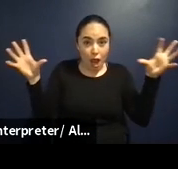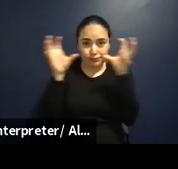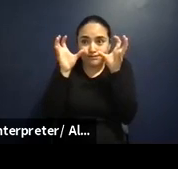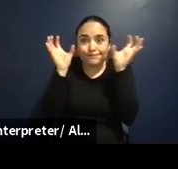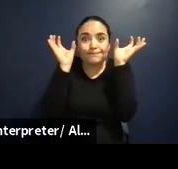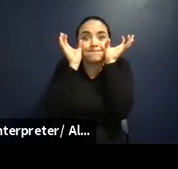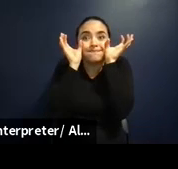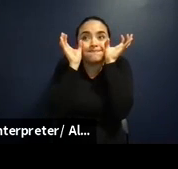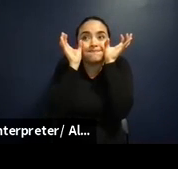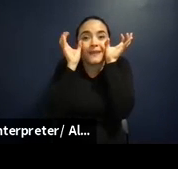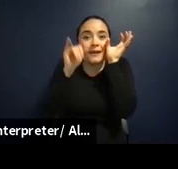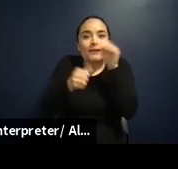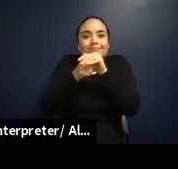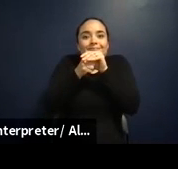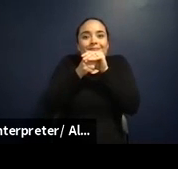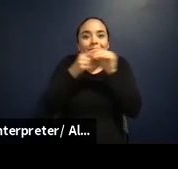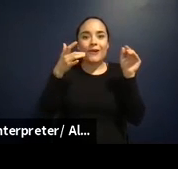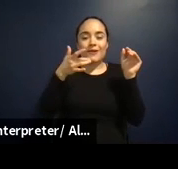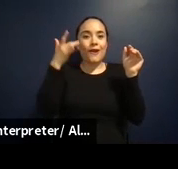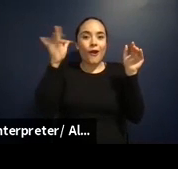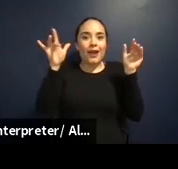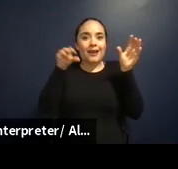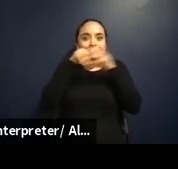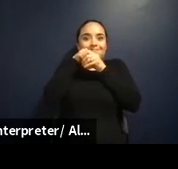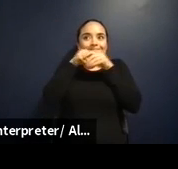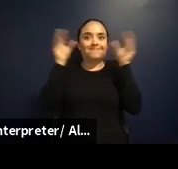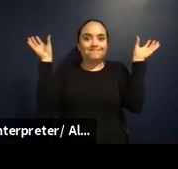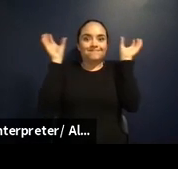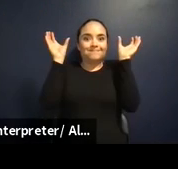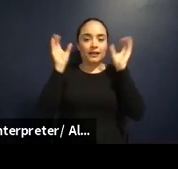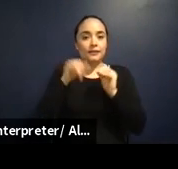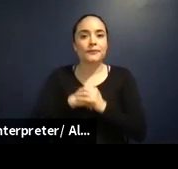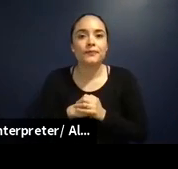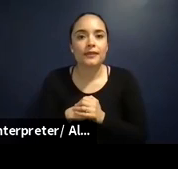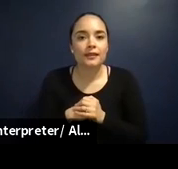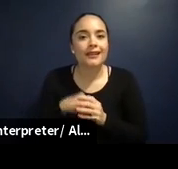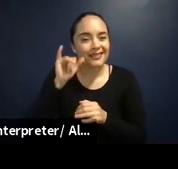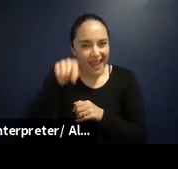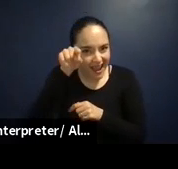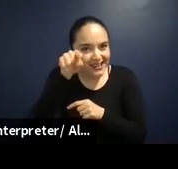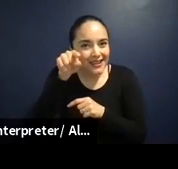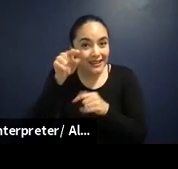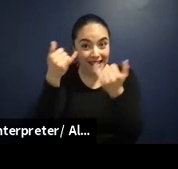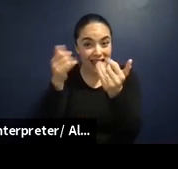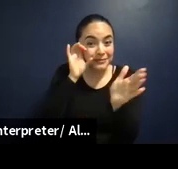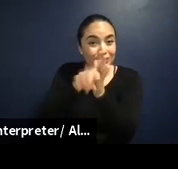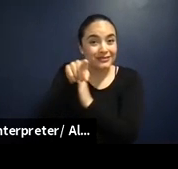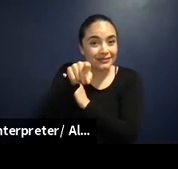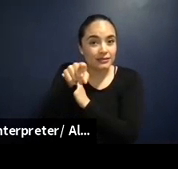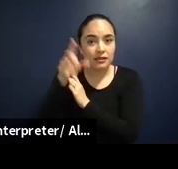push it -- yeah that one, there, is all that quartz. So the gold sort of likes to fit around all